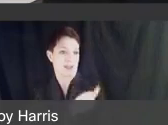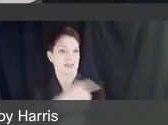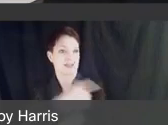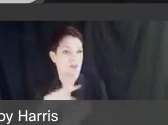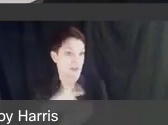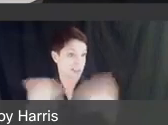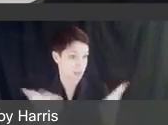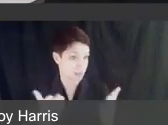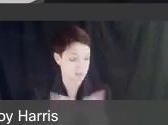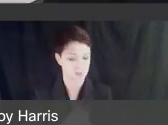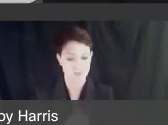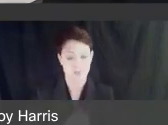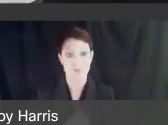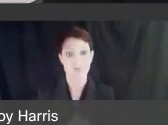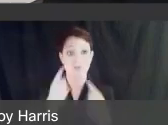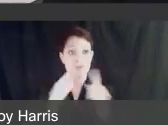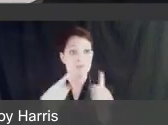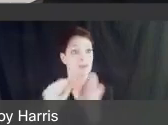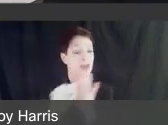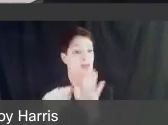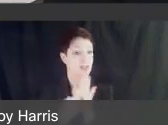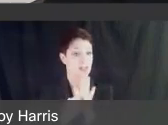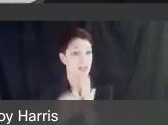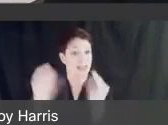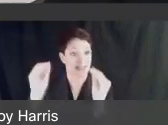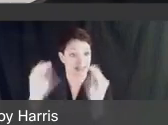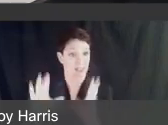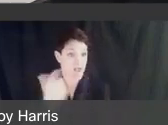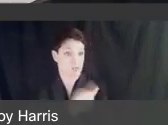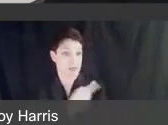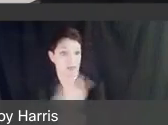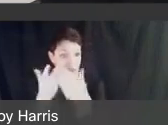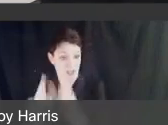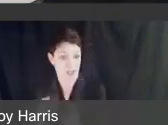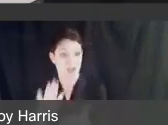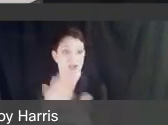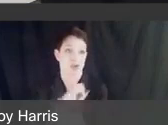Once the state has finished vaccinating teachers, school staff, and child care workers with the